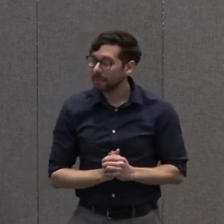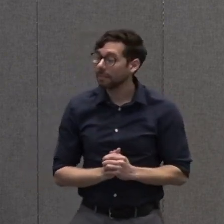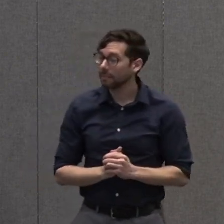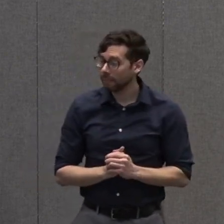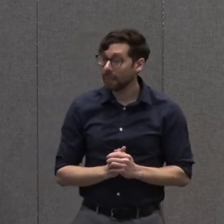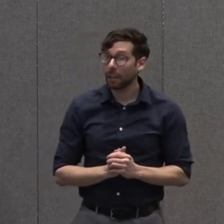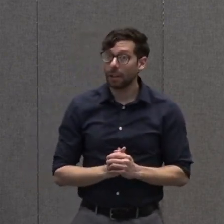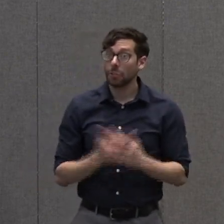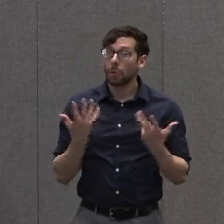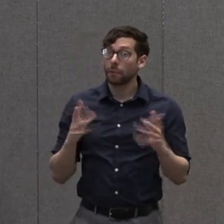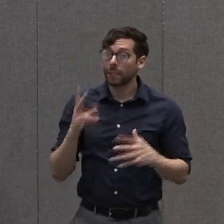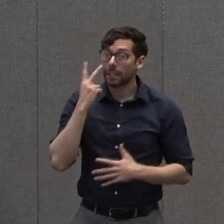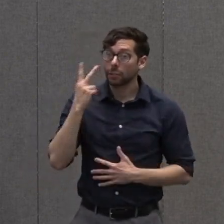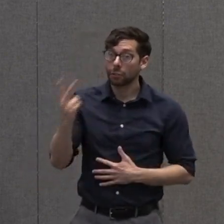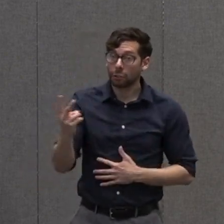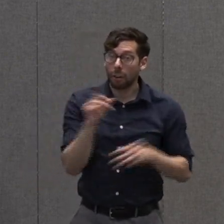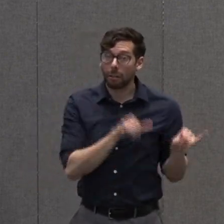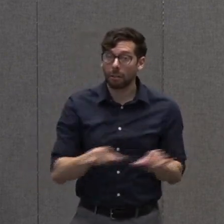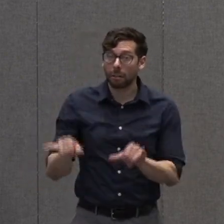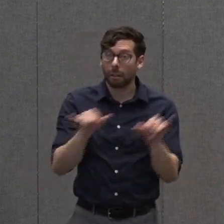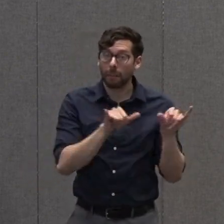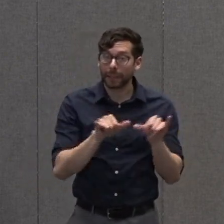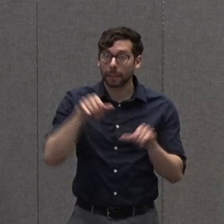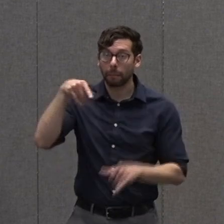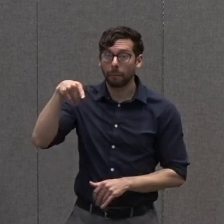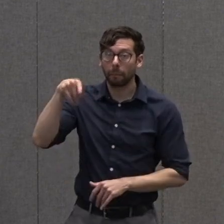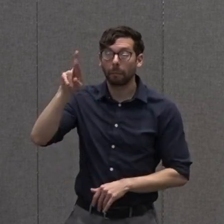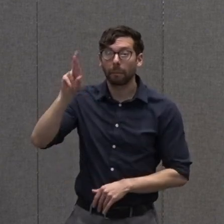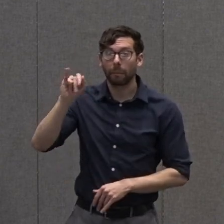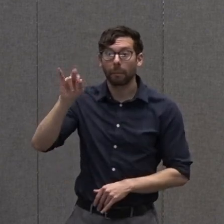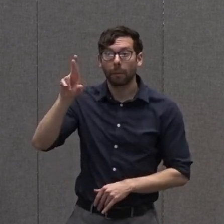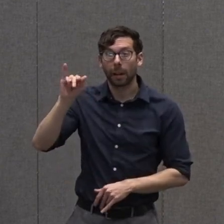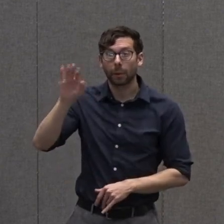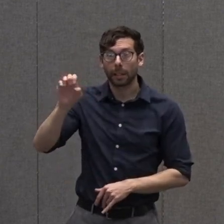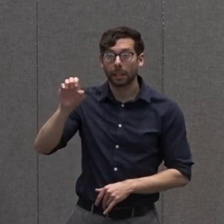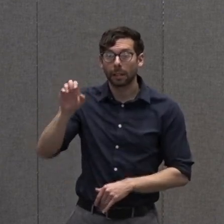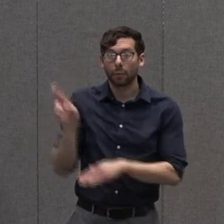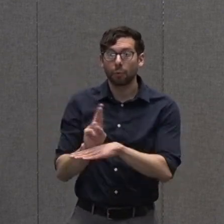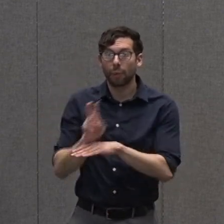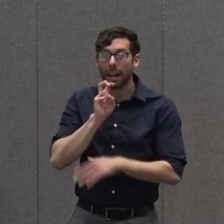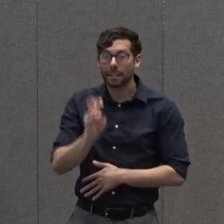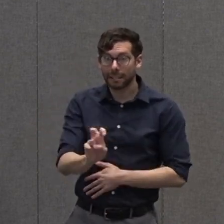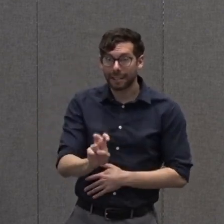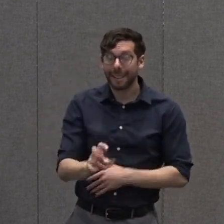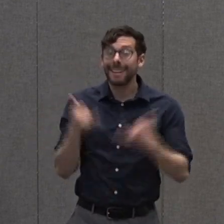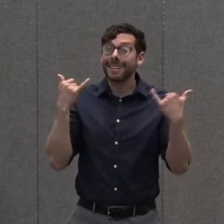in New Mexico, the prairie rattlesnake. Now, we're gonna see the most common non-venomous snake,